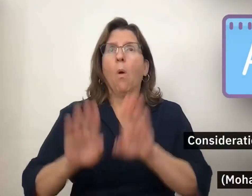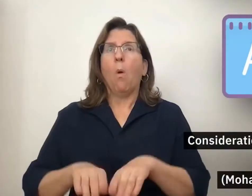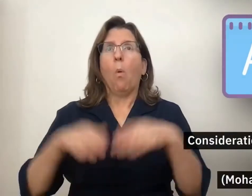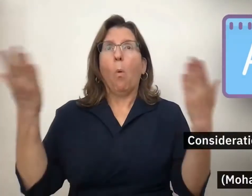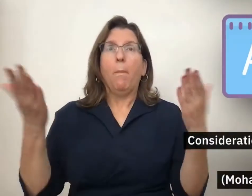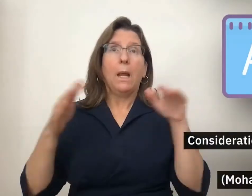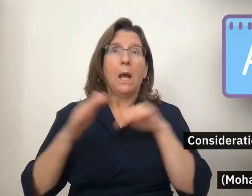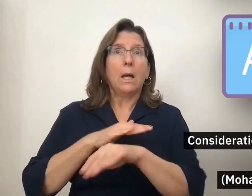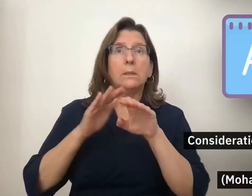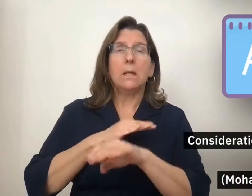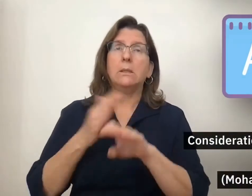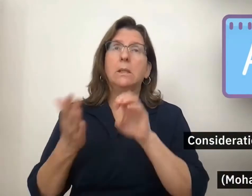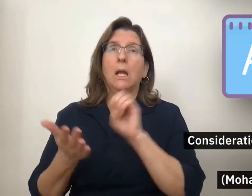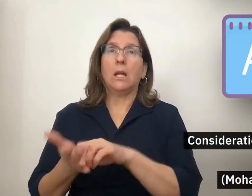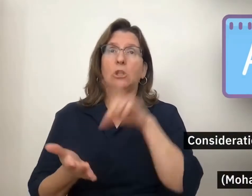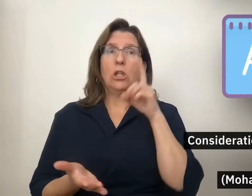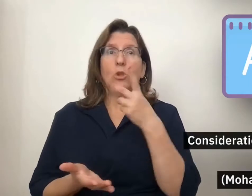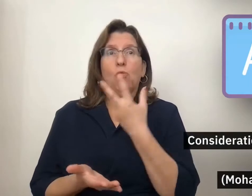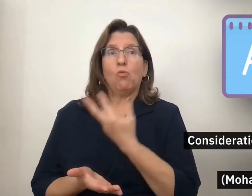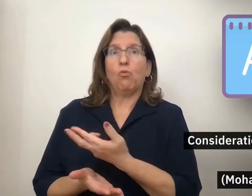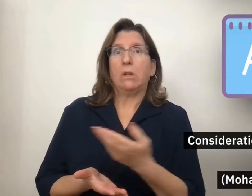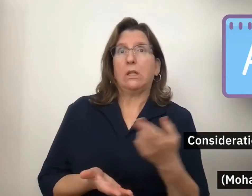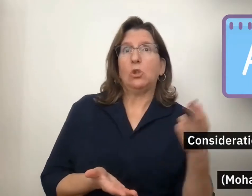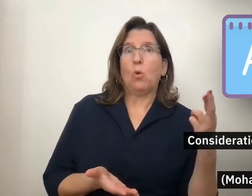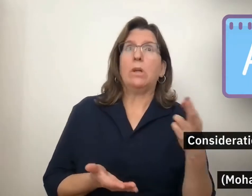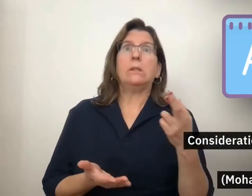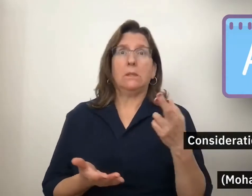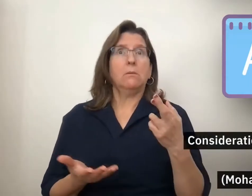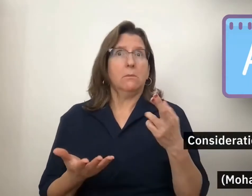Open education resources can be excellent products,